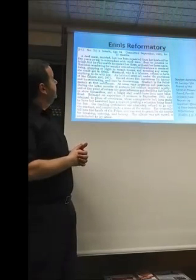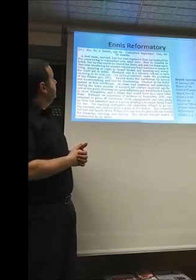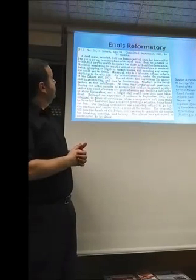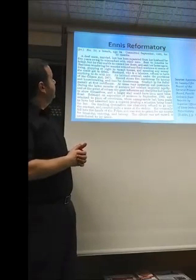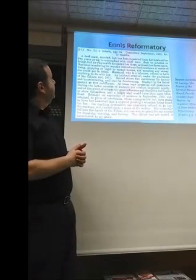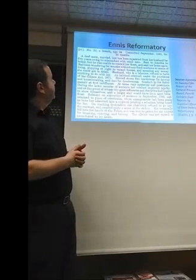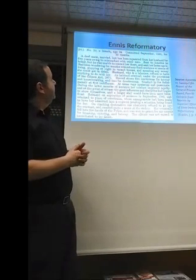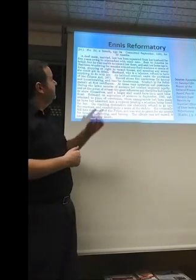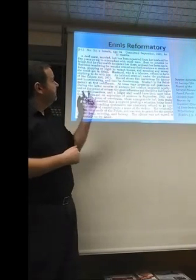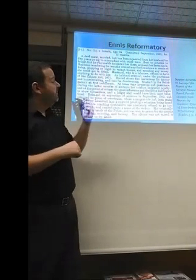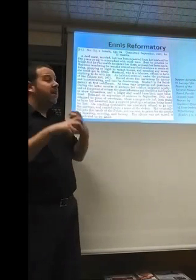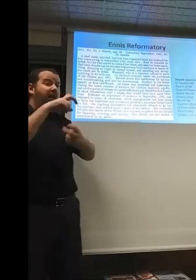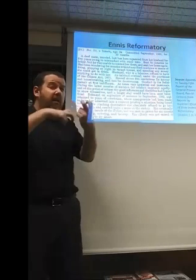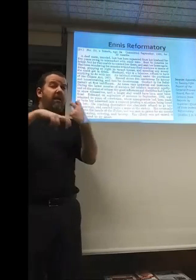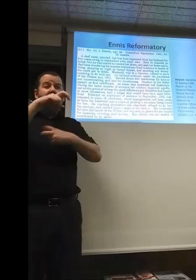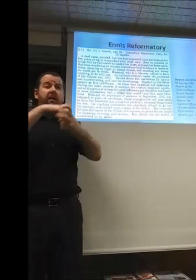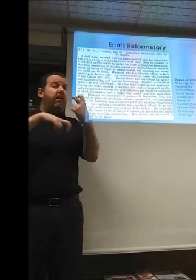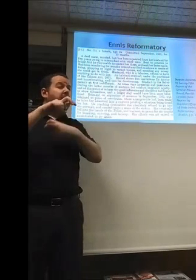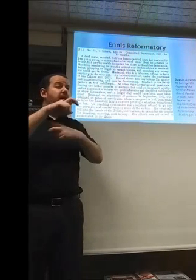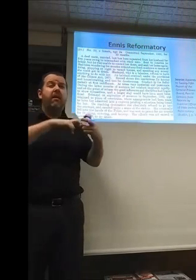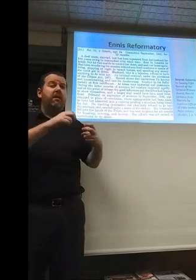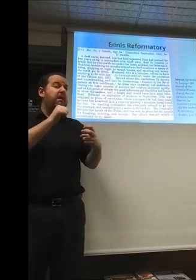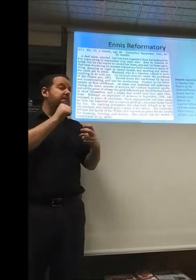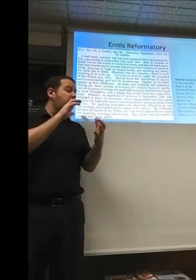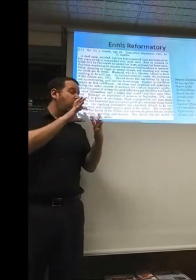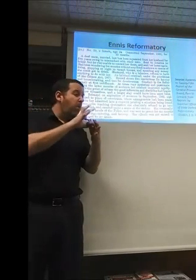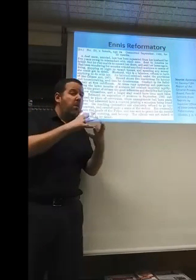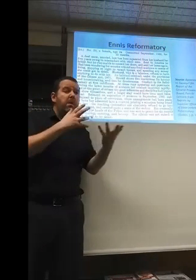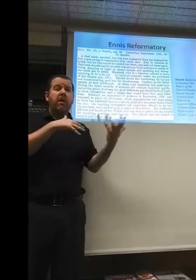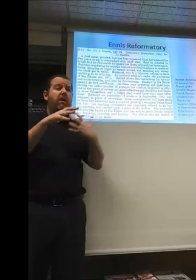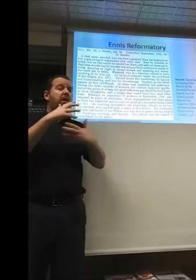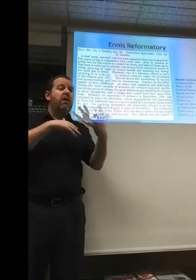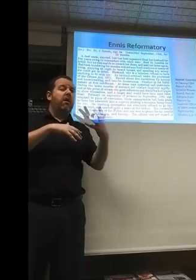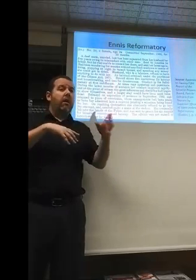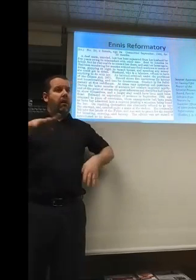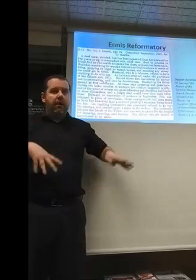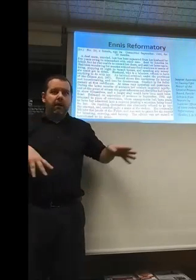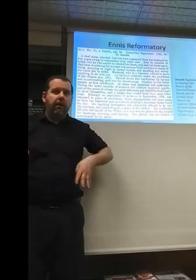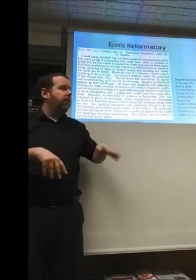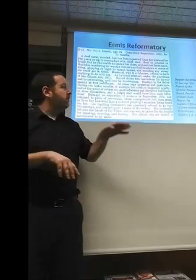Of course before they started they had to make sure that Maria understood the difference